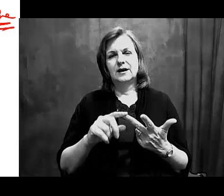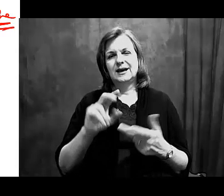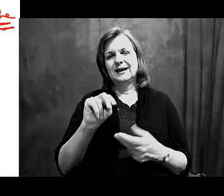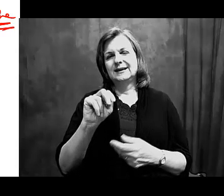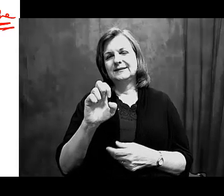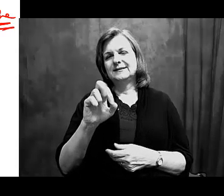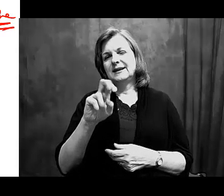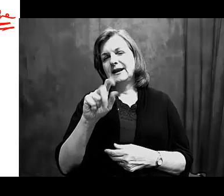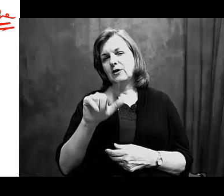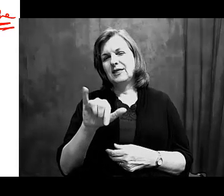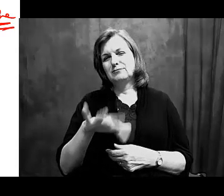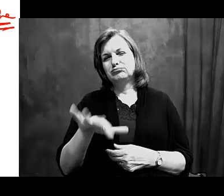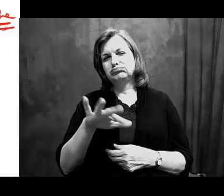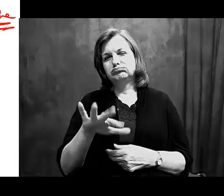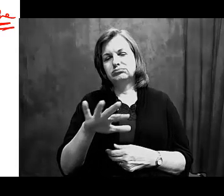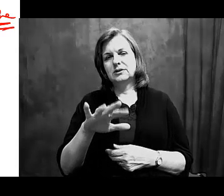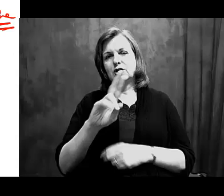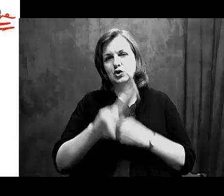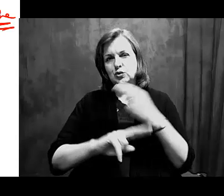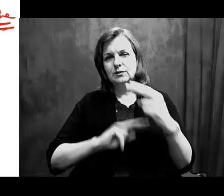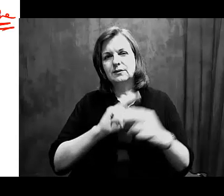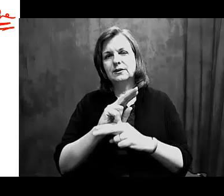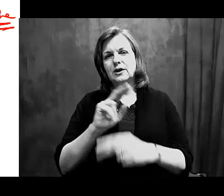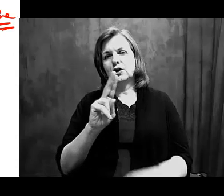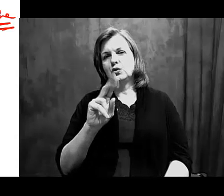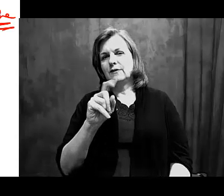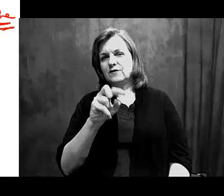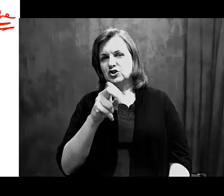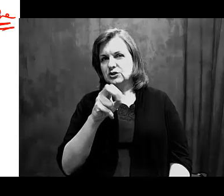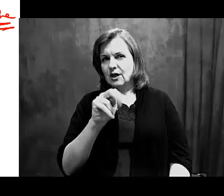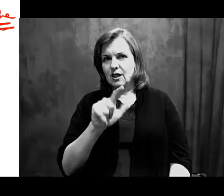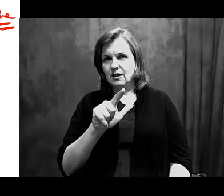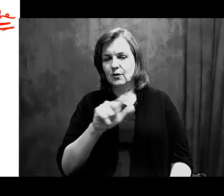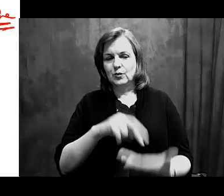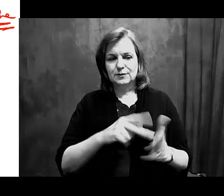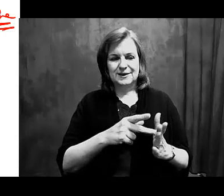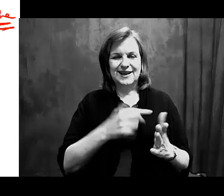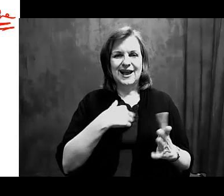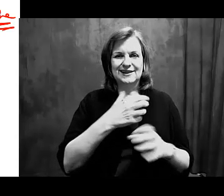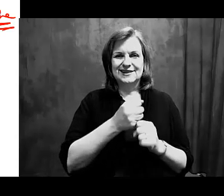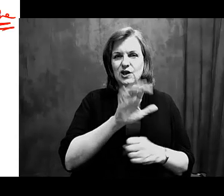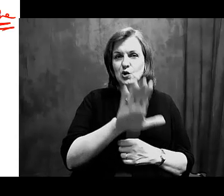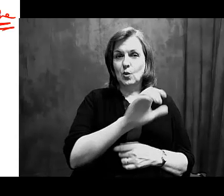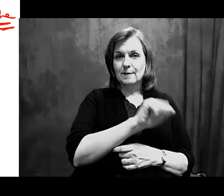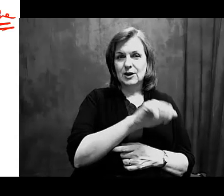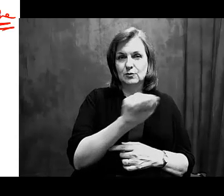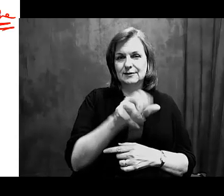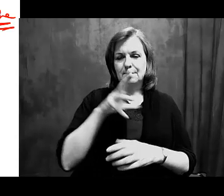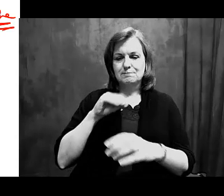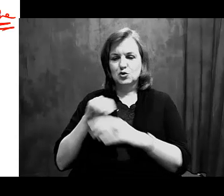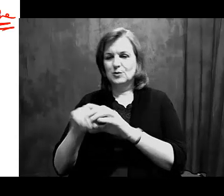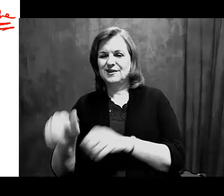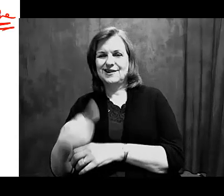its what we call nearly universal because I can take the amino acids out of you put them into another organism